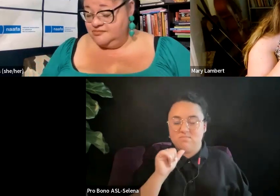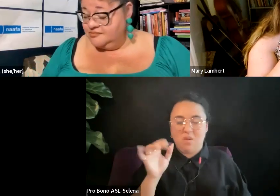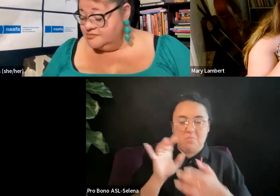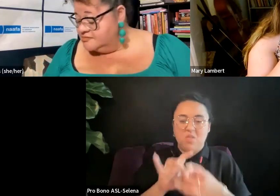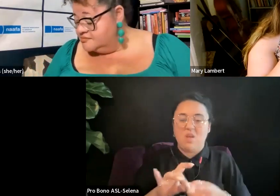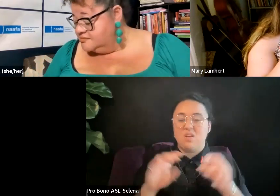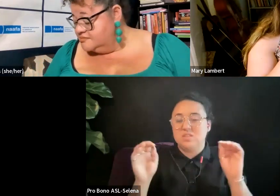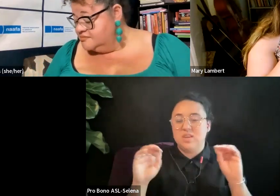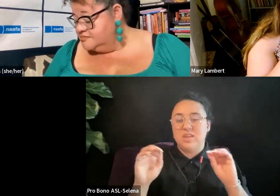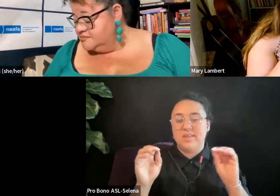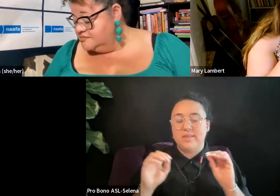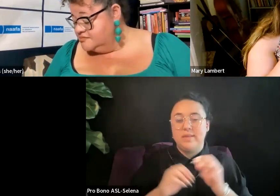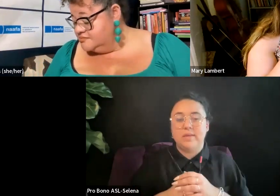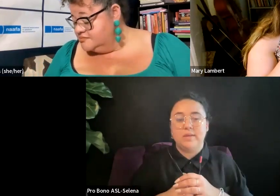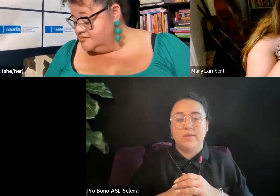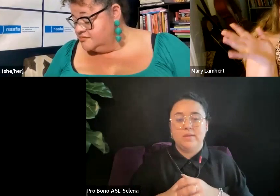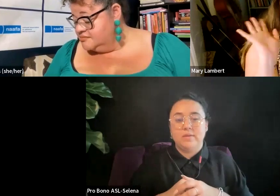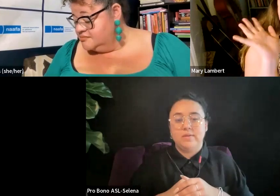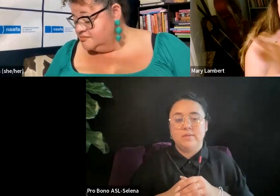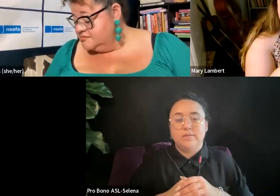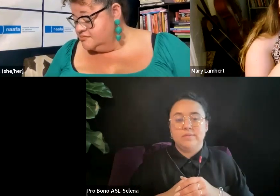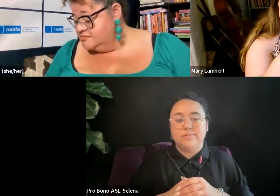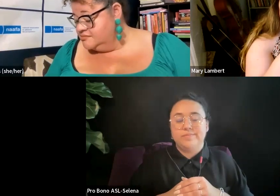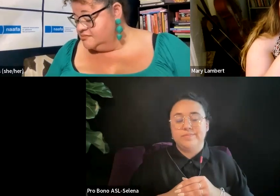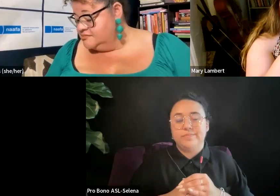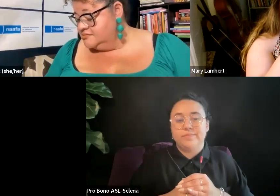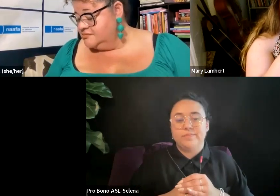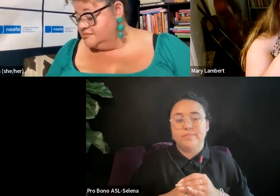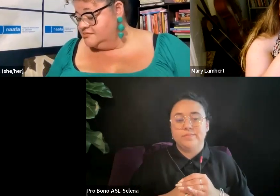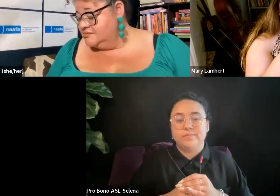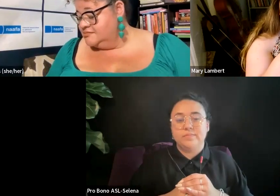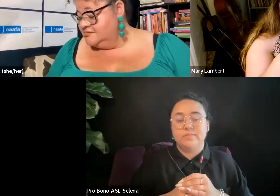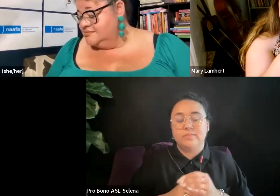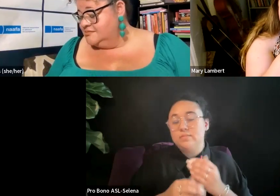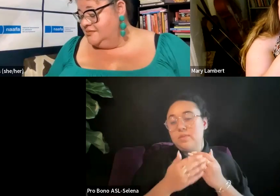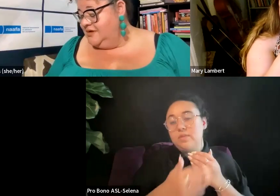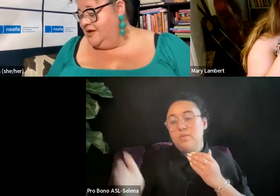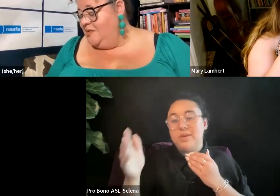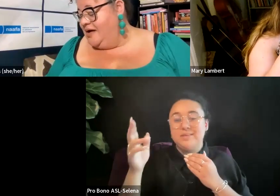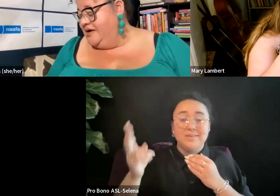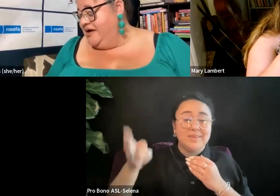And so that's that's the rest is history. I guess.